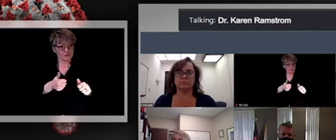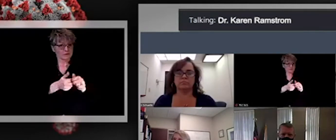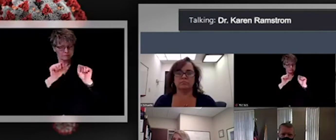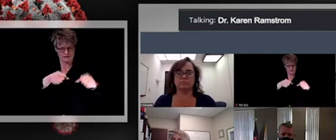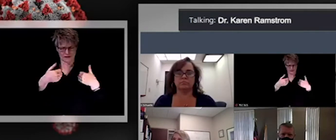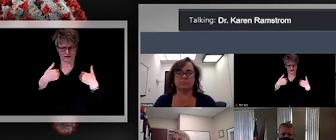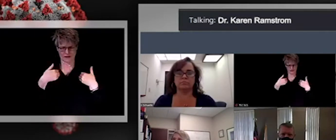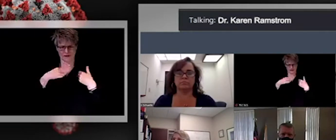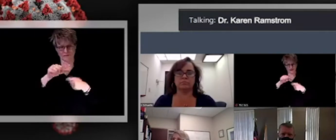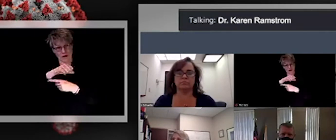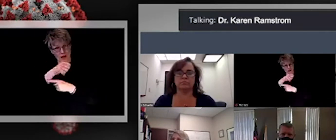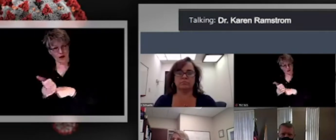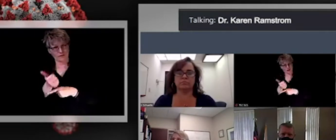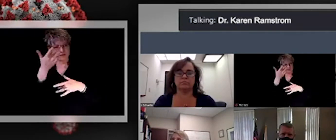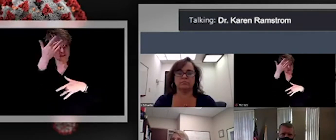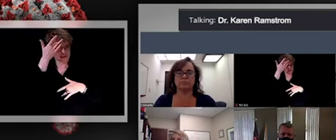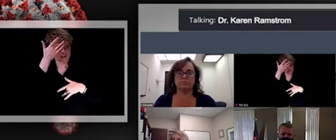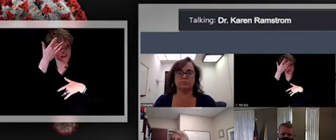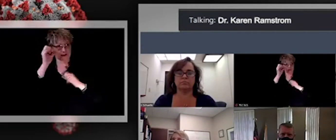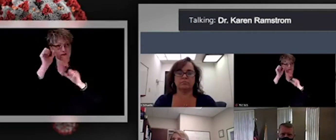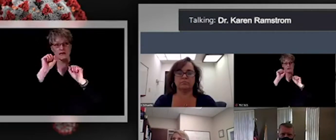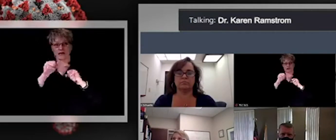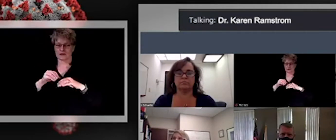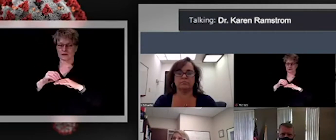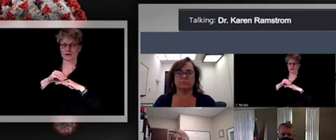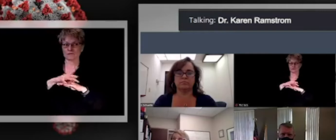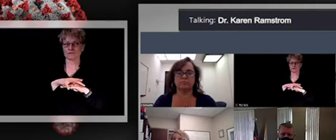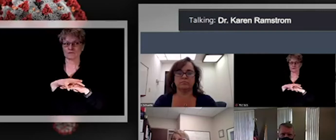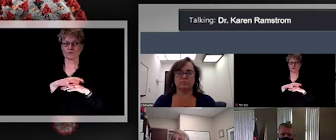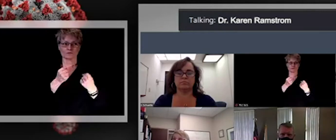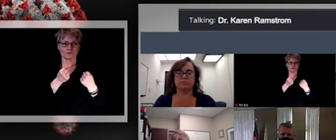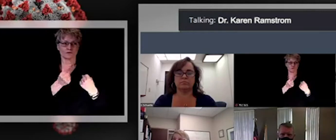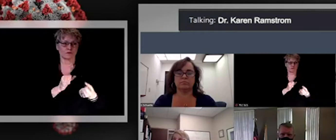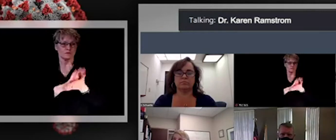or their likelihood to acquire infection or recover. So, those conditions can be listed